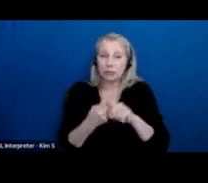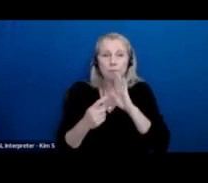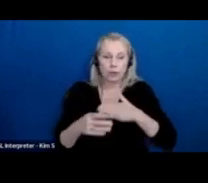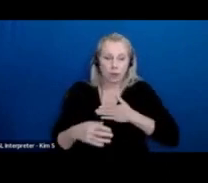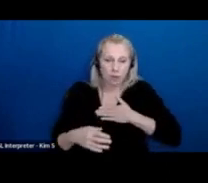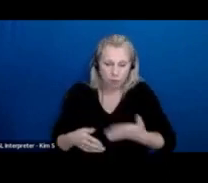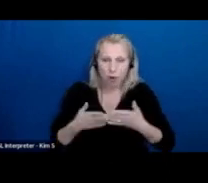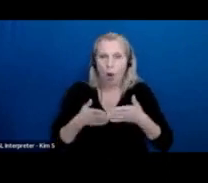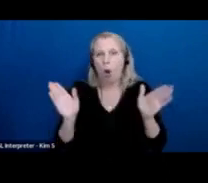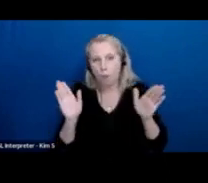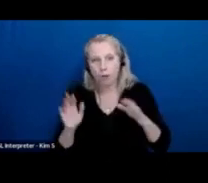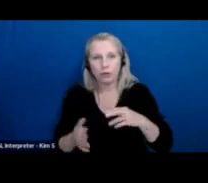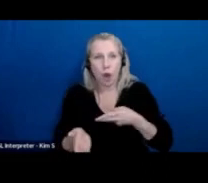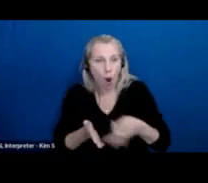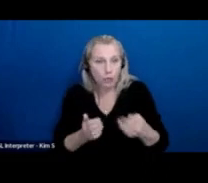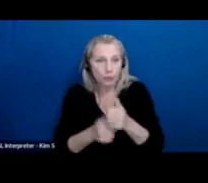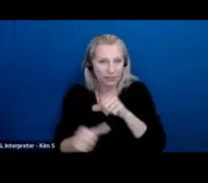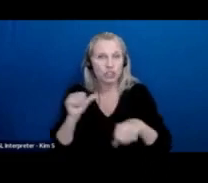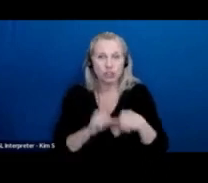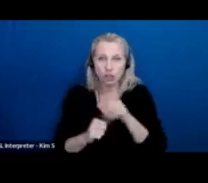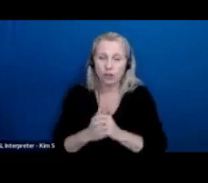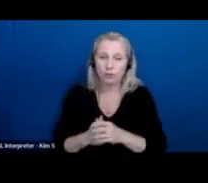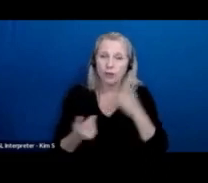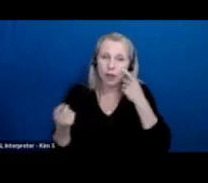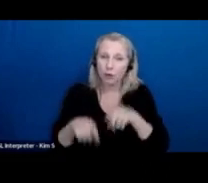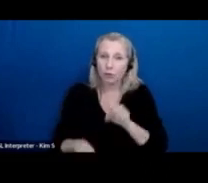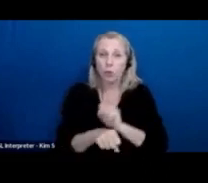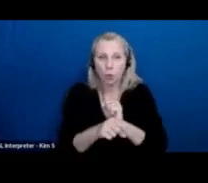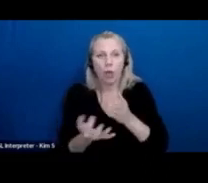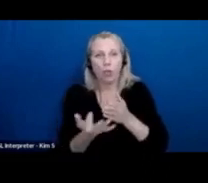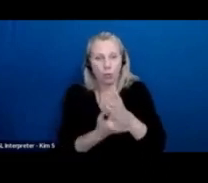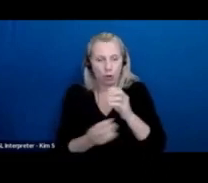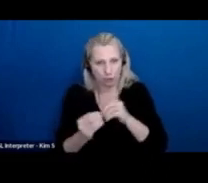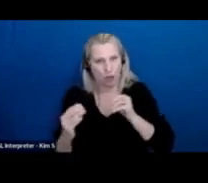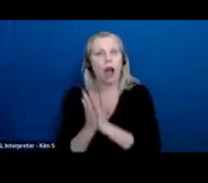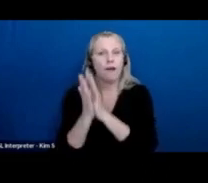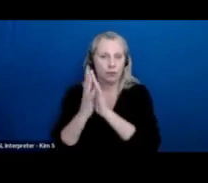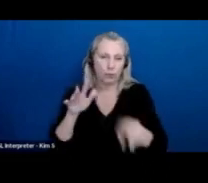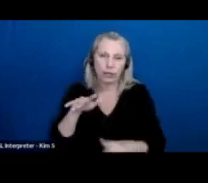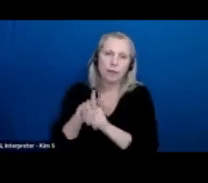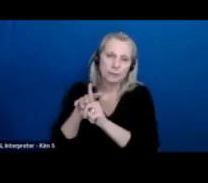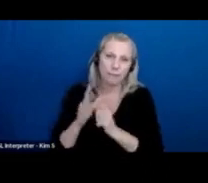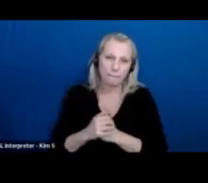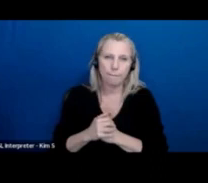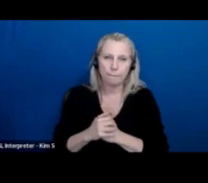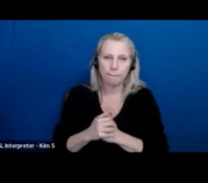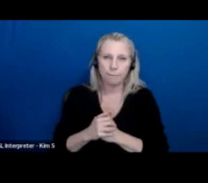honest with each other, and agree to work through conflict as it arises. Additionally, we